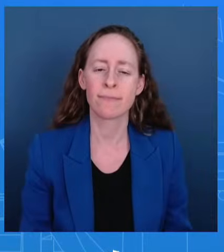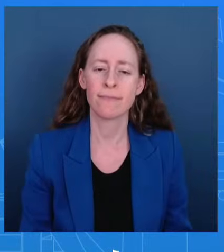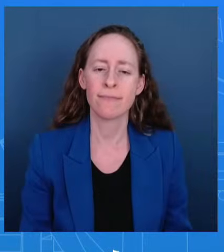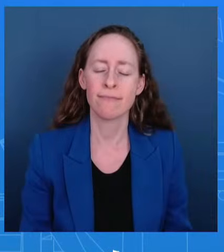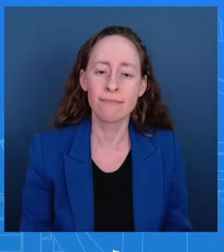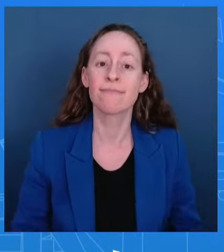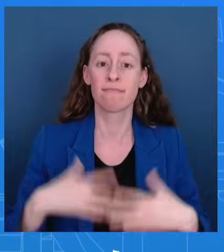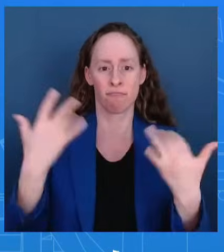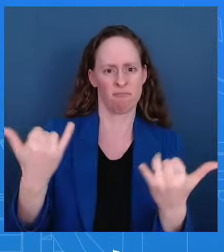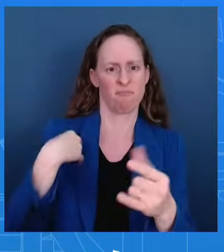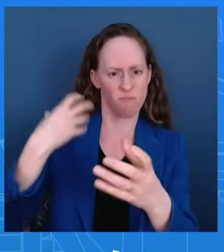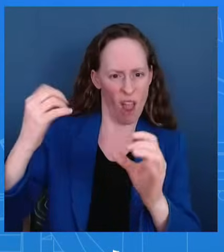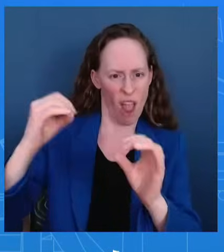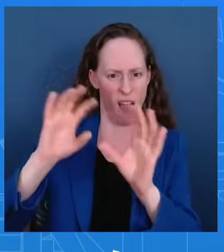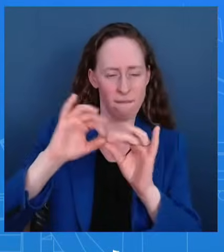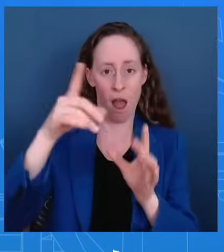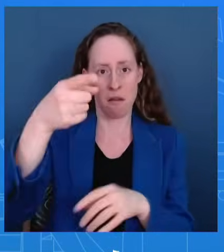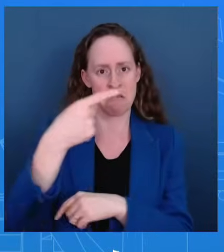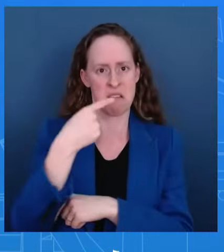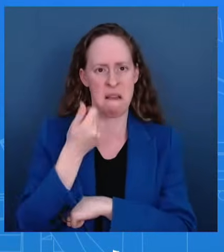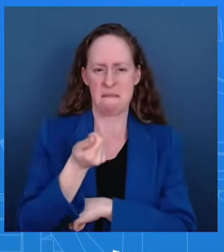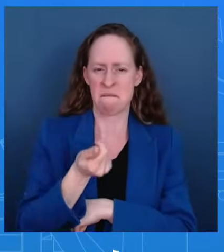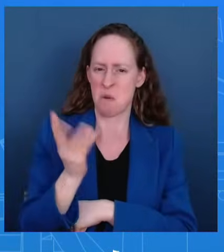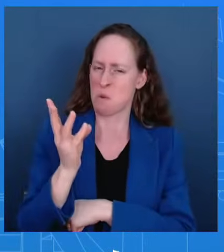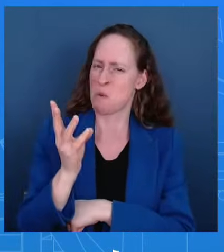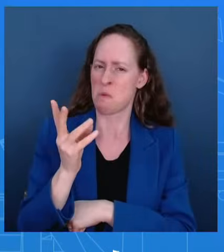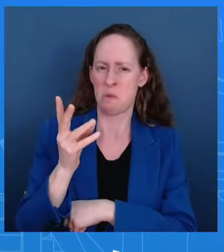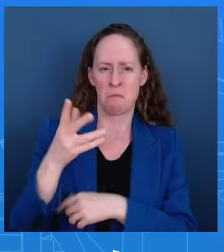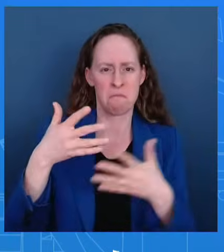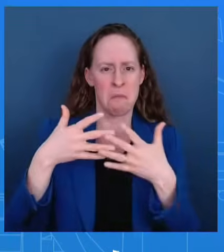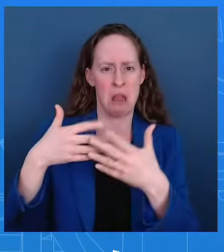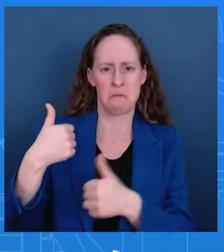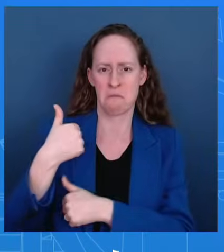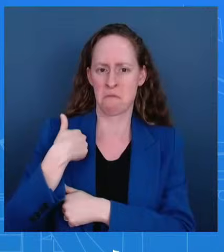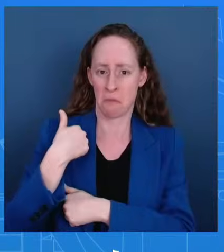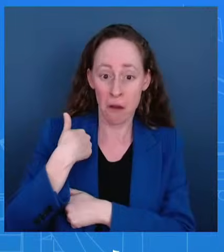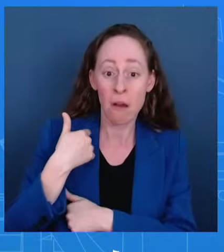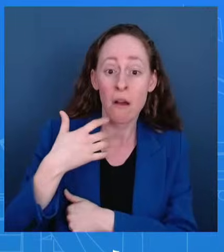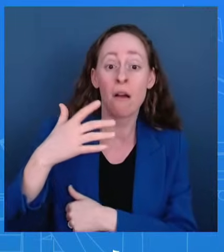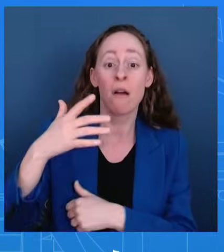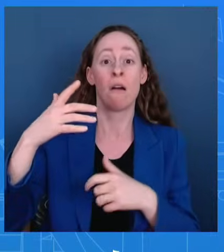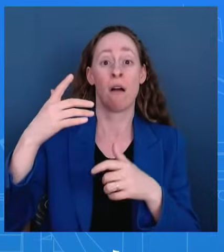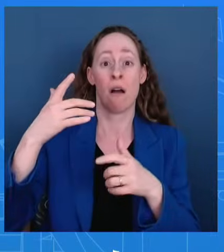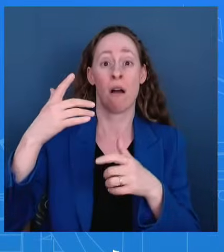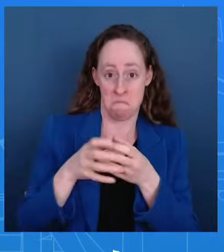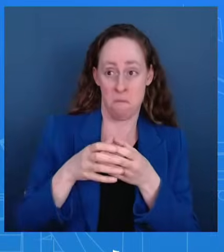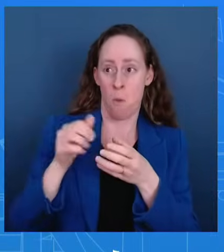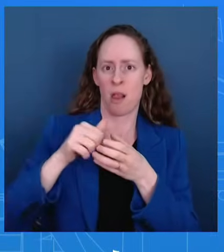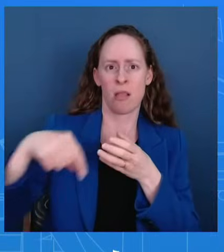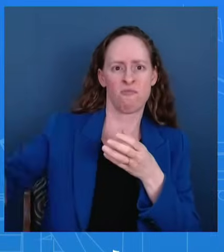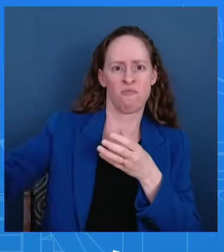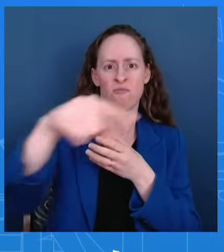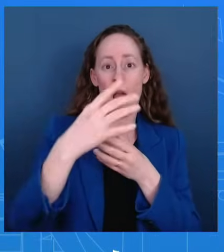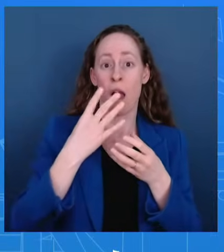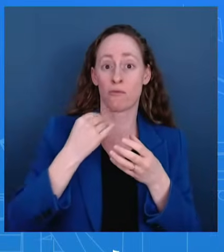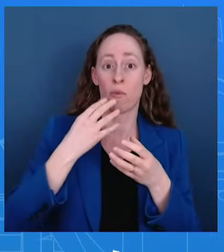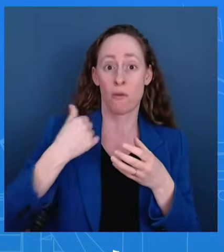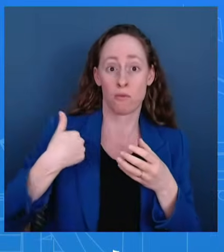will be working together to marshal these shipments? Mr. Kirby: There is a small component of U.S. servicemembers on the pier. There are no Israeli Defense Forces on the pier.